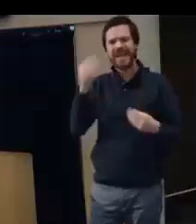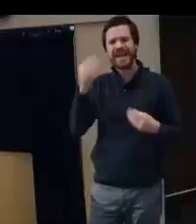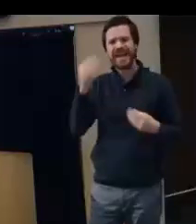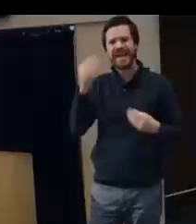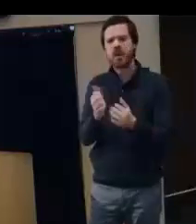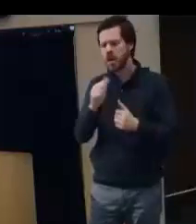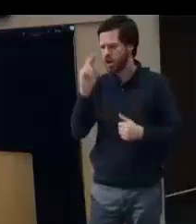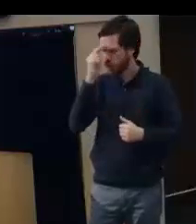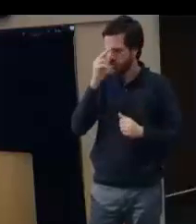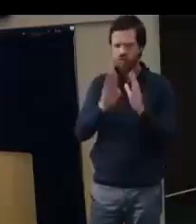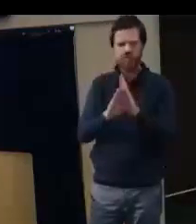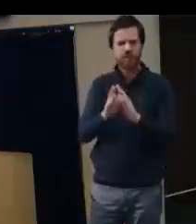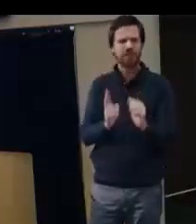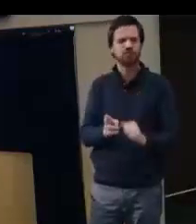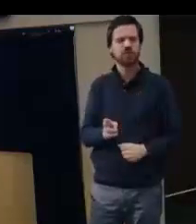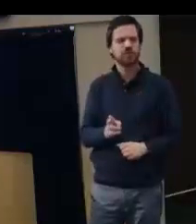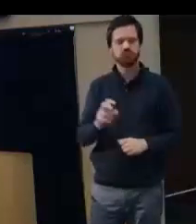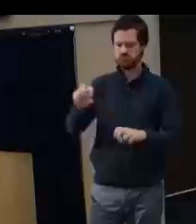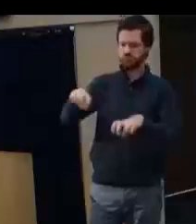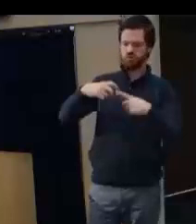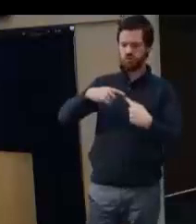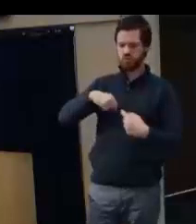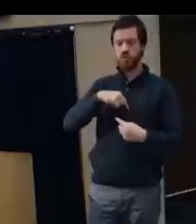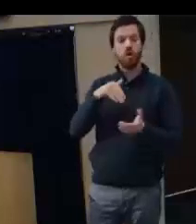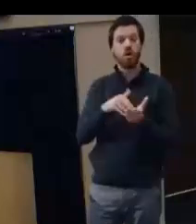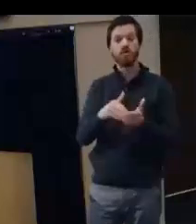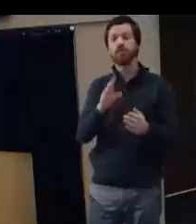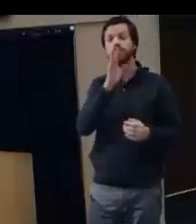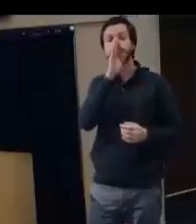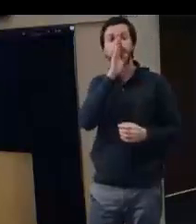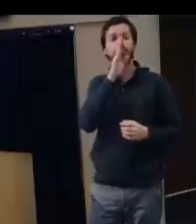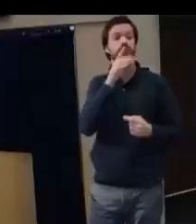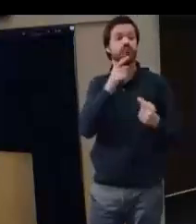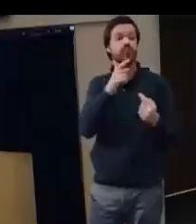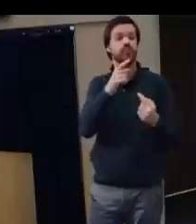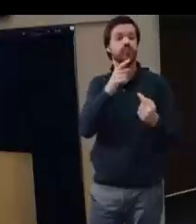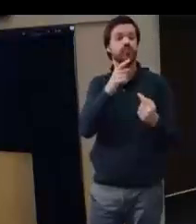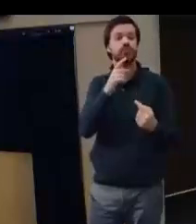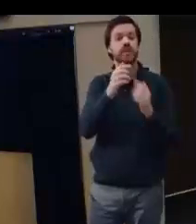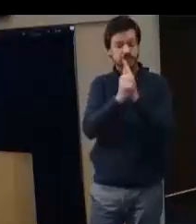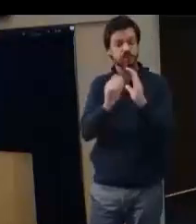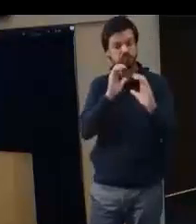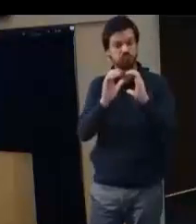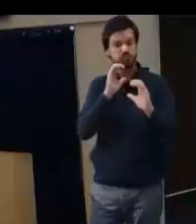neurodevelopmental history and oftentimes verbal uh communication skills are very well they're